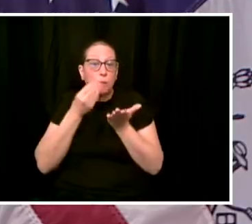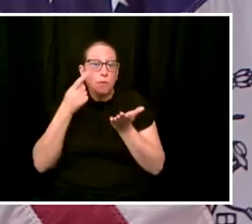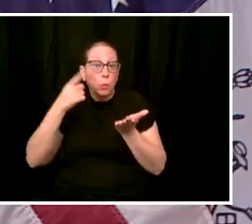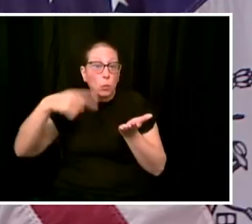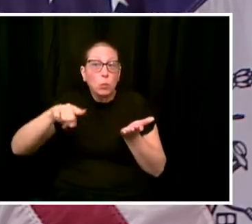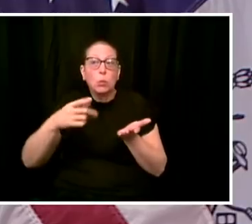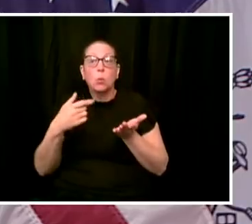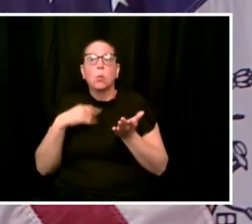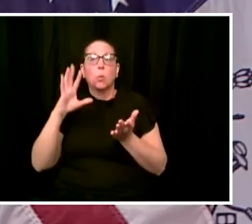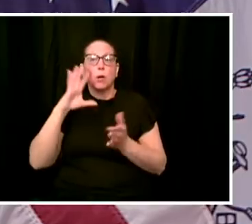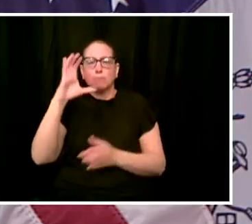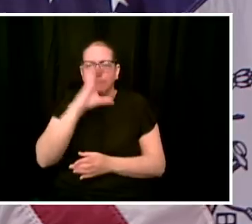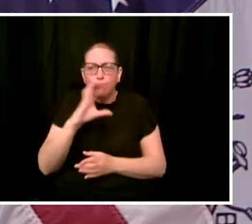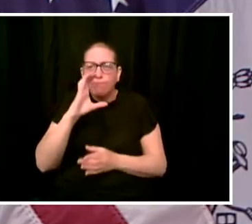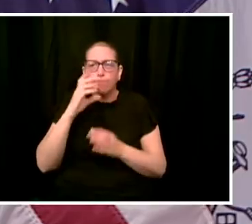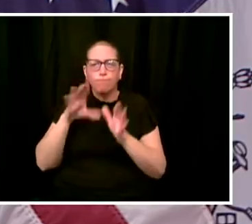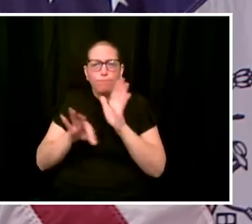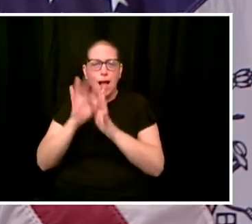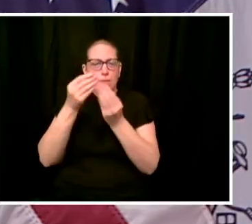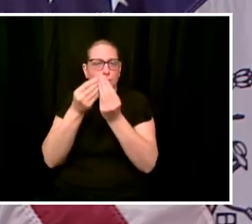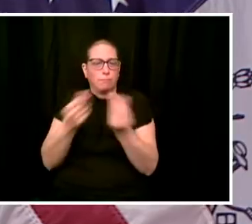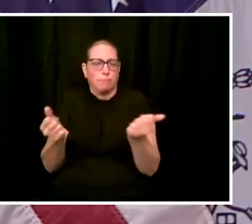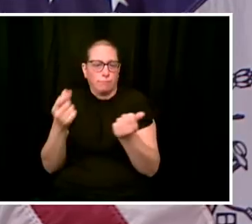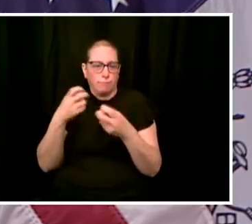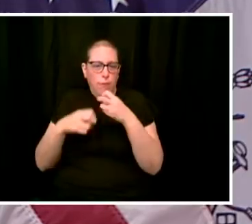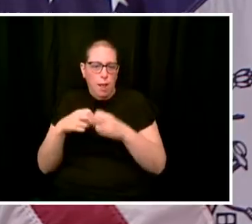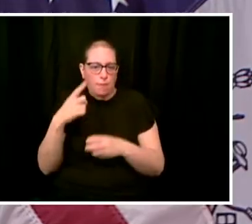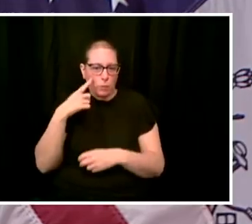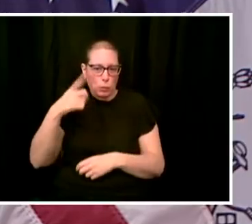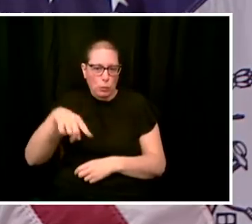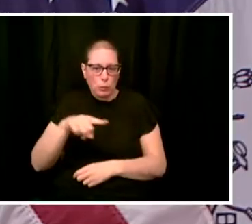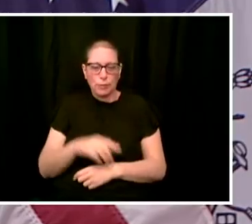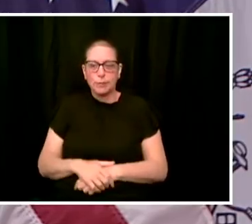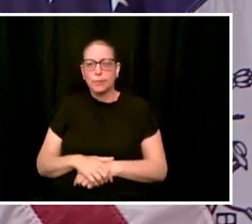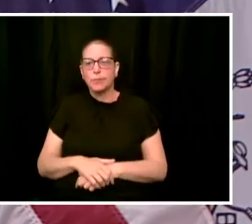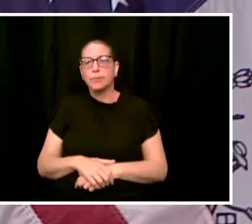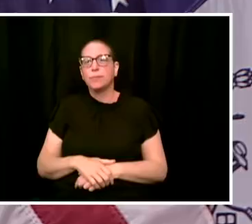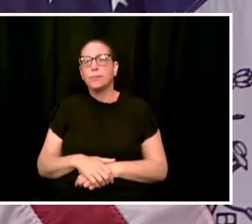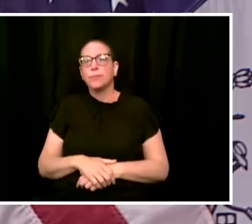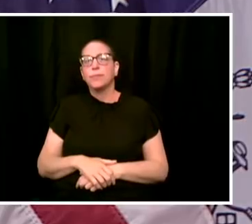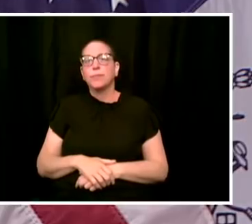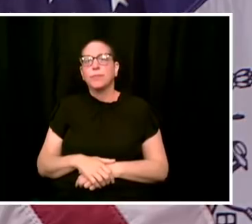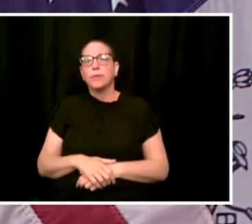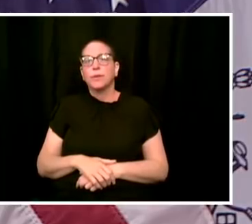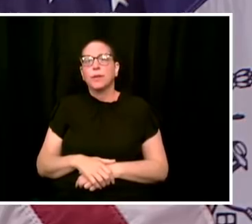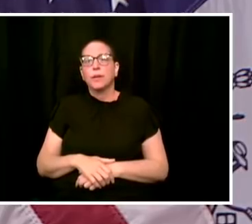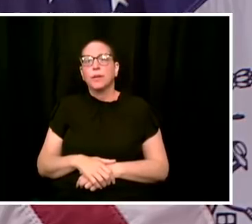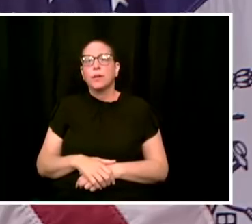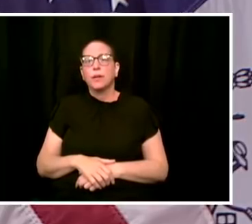WHATEVER THE PRODUCT IS, WE WILL BE LOOKING